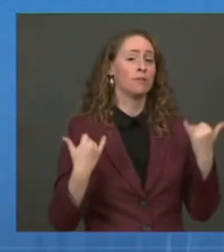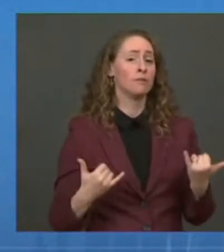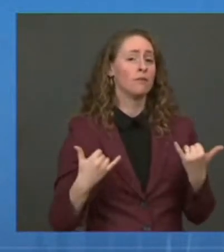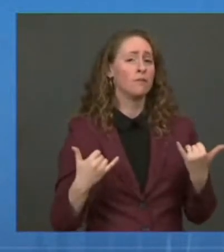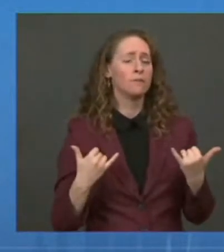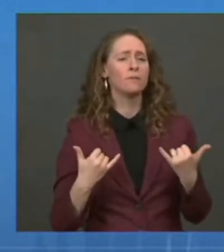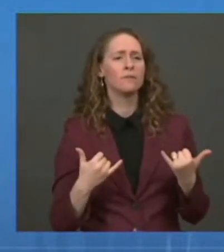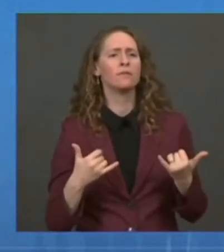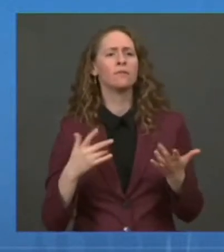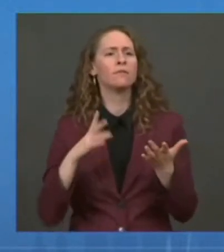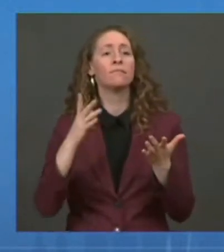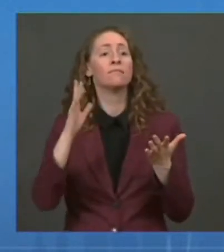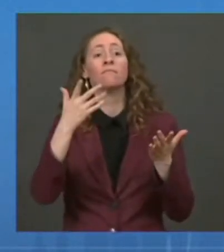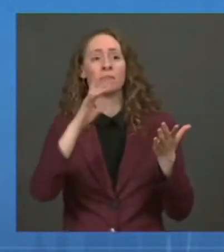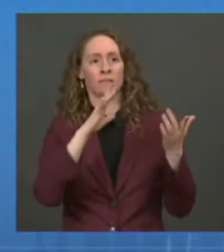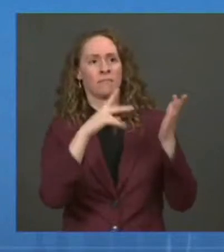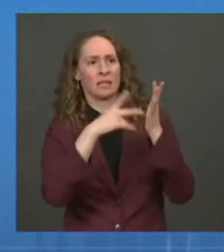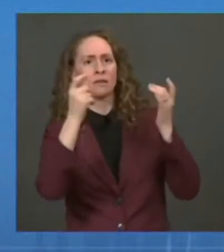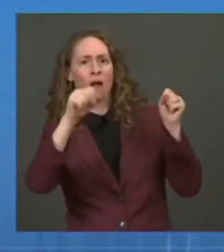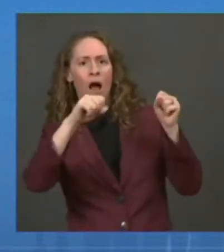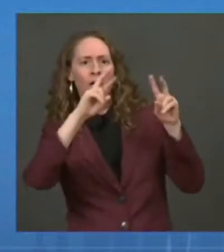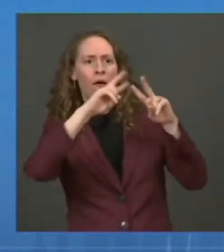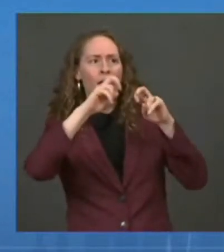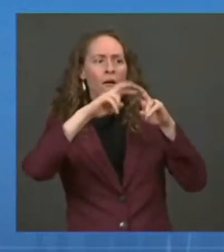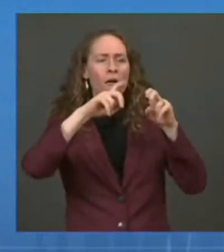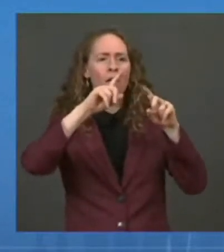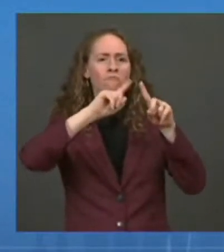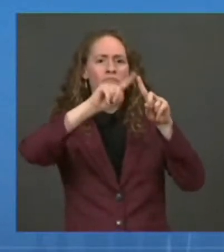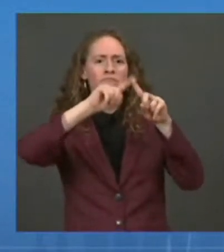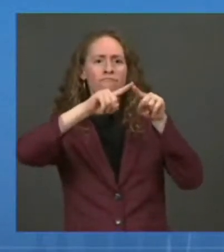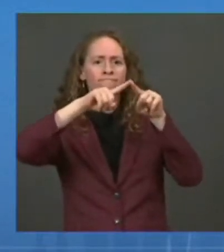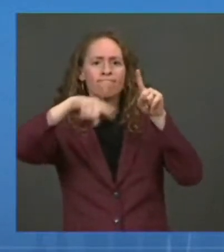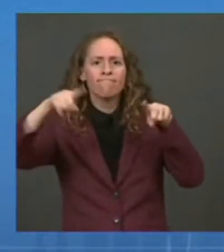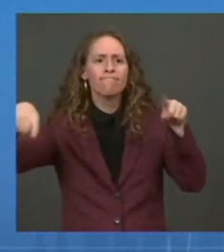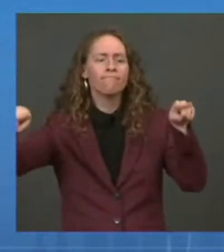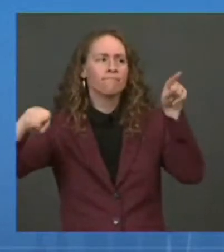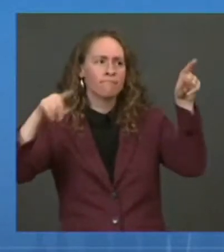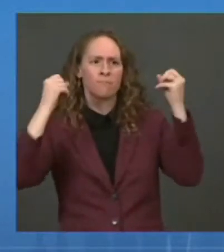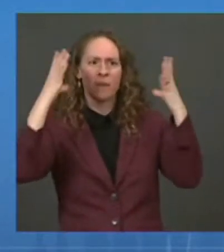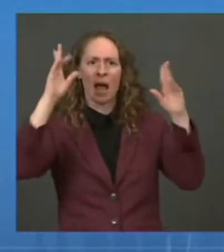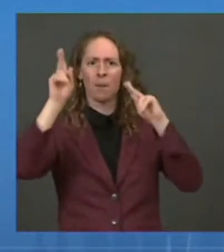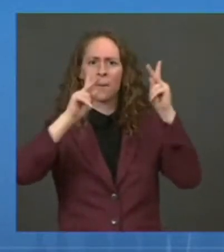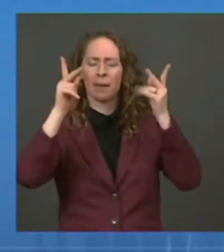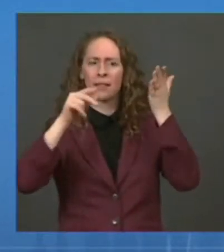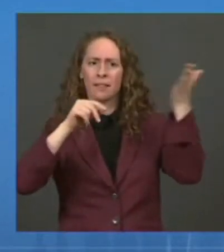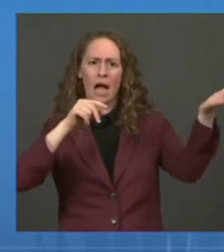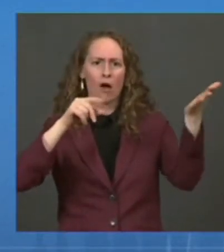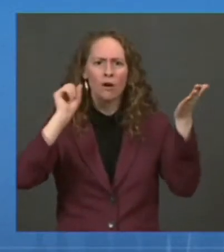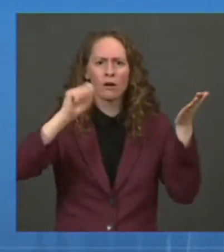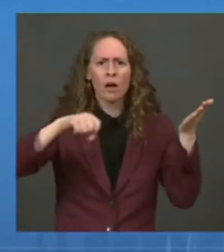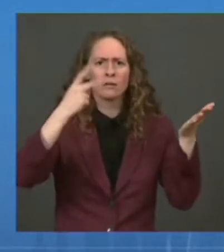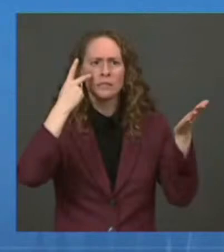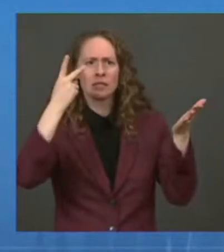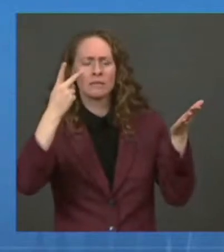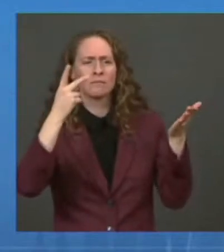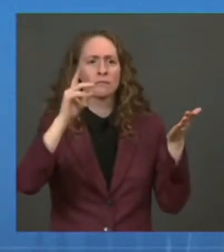SENSE OF BEING ABLE TO TAKE A LOOK AT DIFFERENCES IN